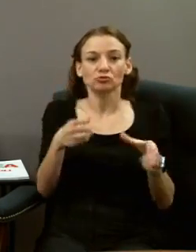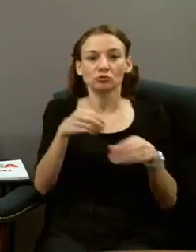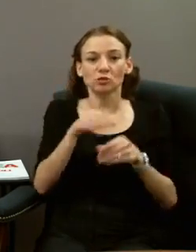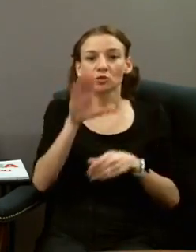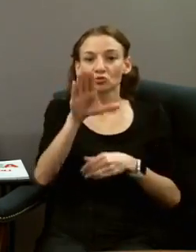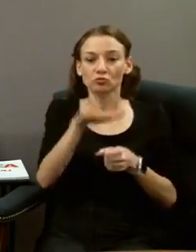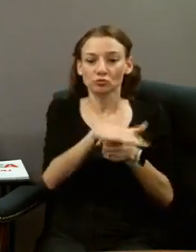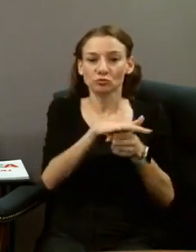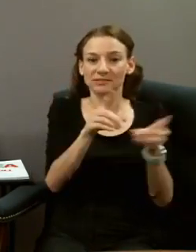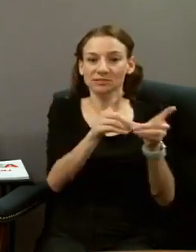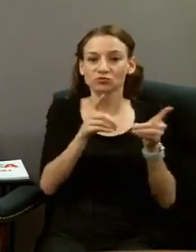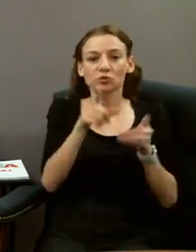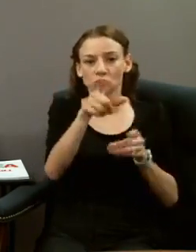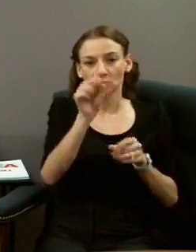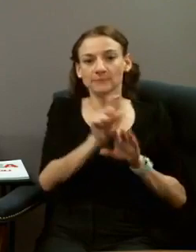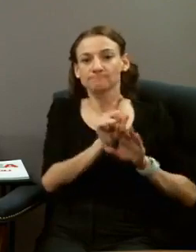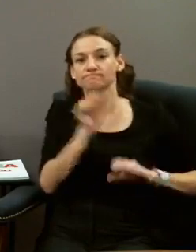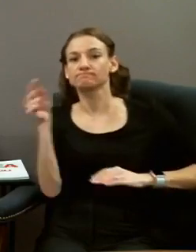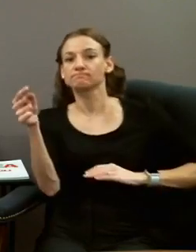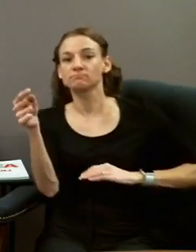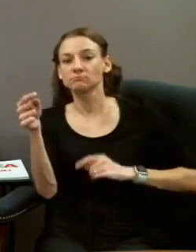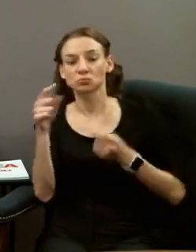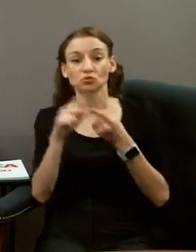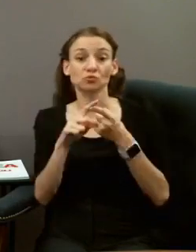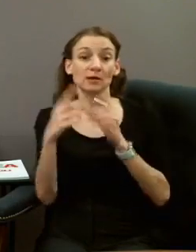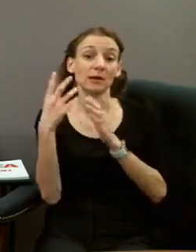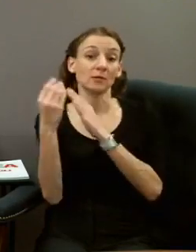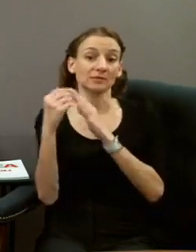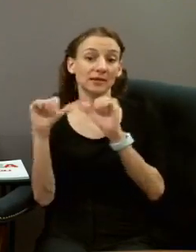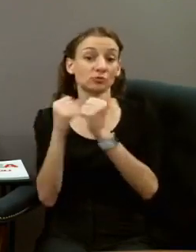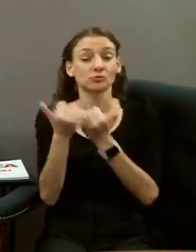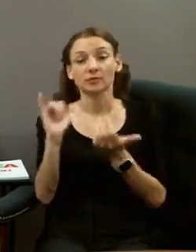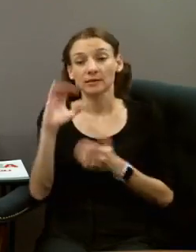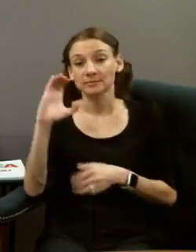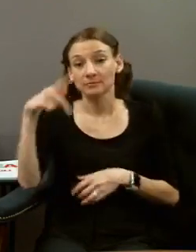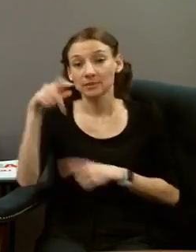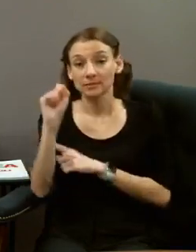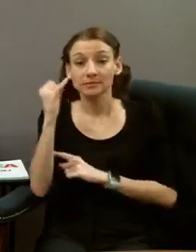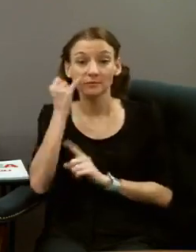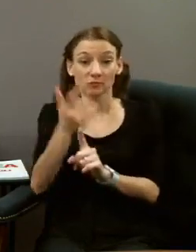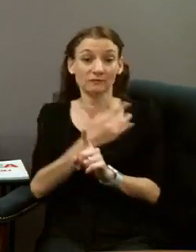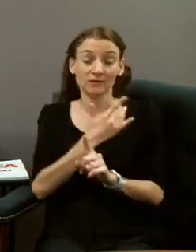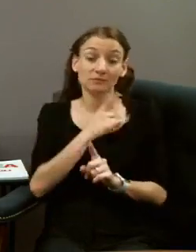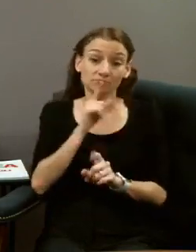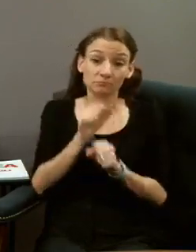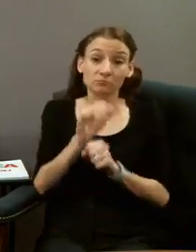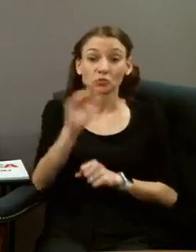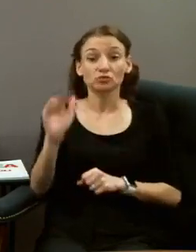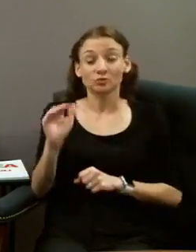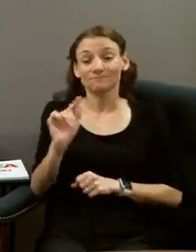You can go to outside-state agencies such as Child Protective Services if you believe your child was severely harmed.